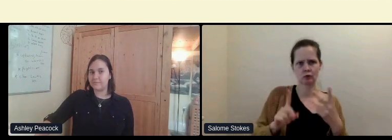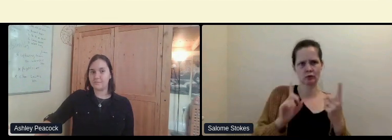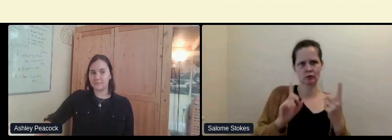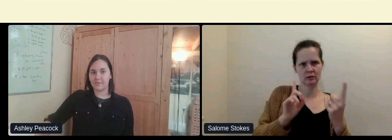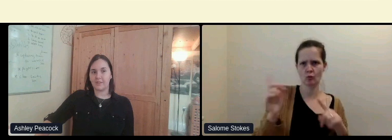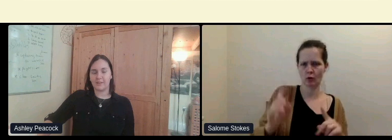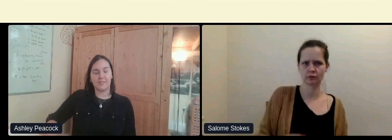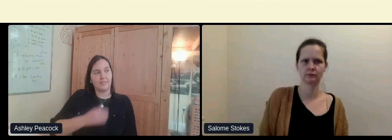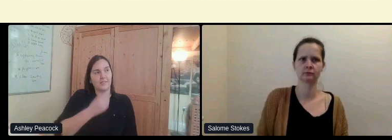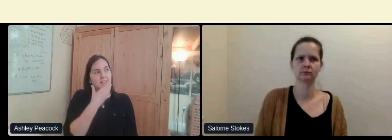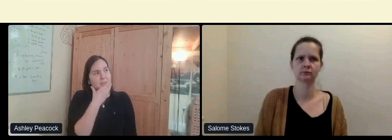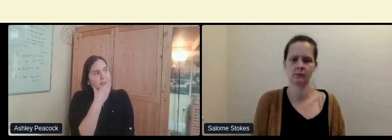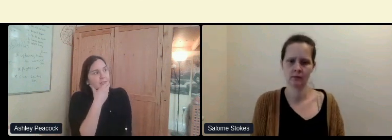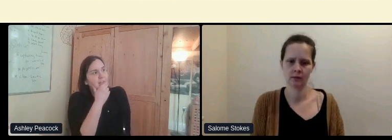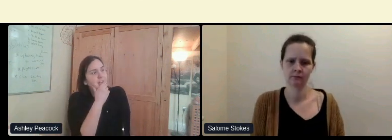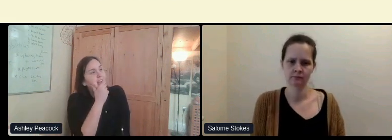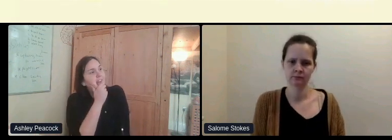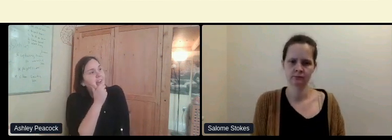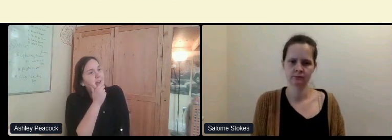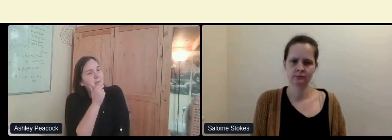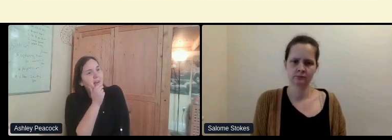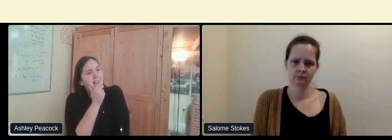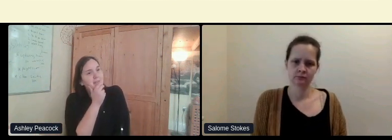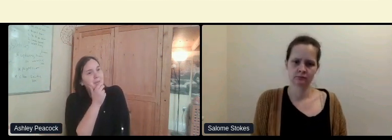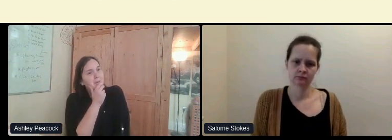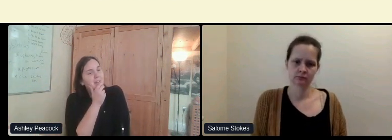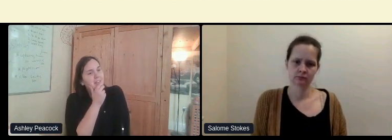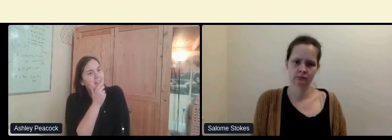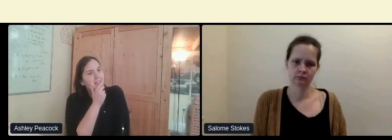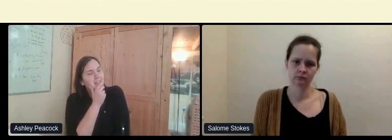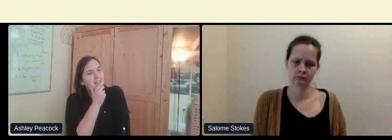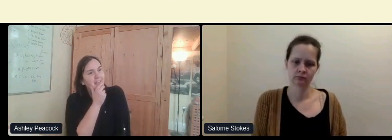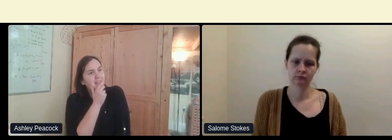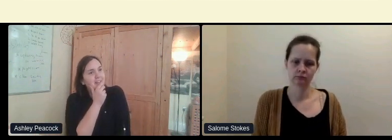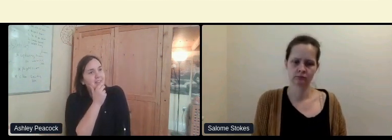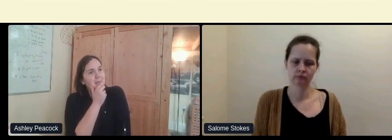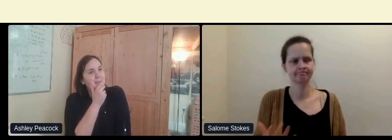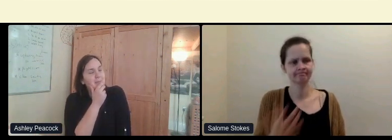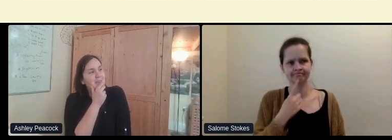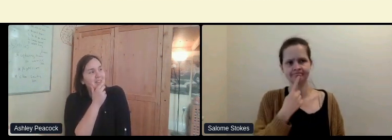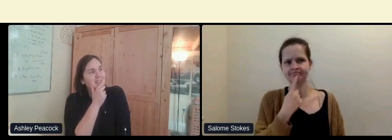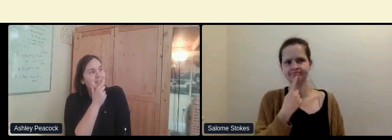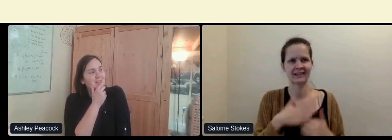That's cool. I hadn't even thought about the fact that there would be one thing to change